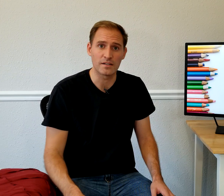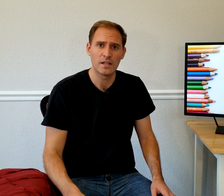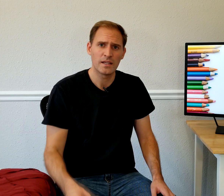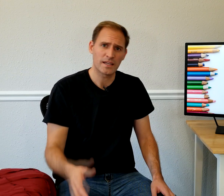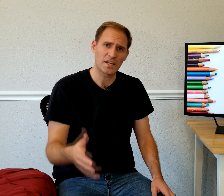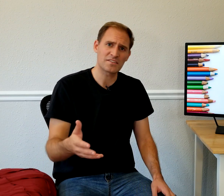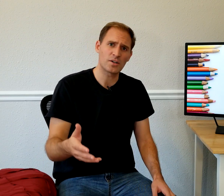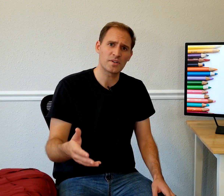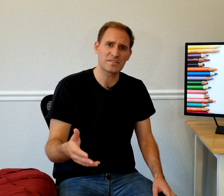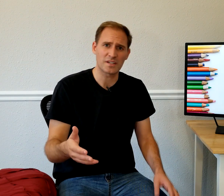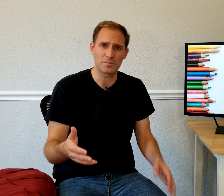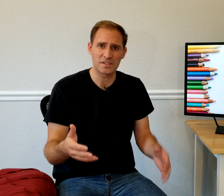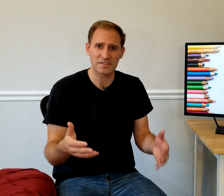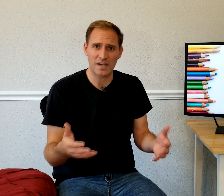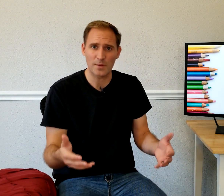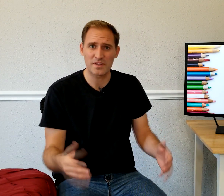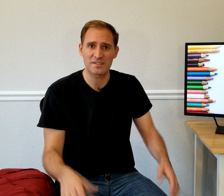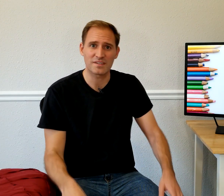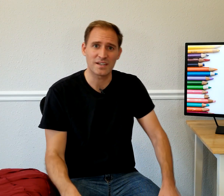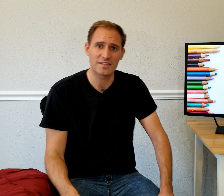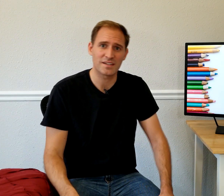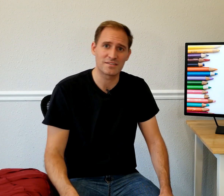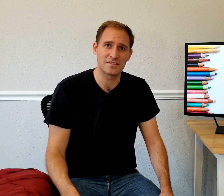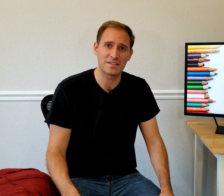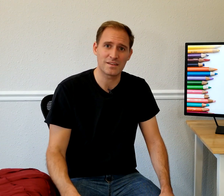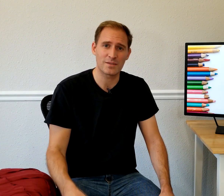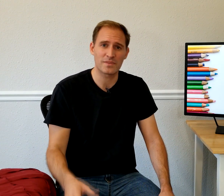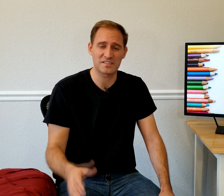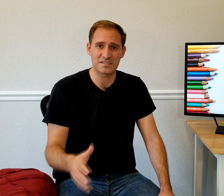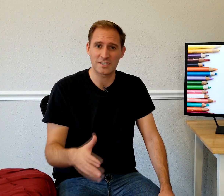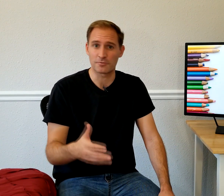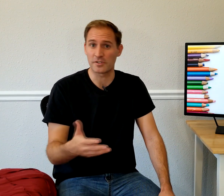and as always please copy the signs as you see them. This is going to really